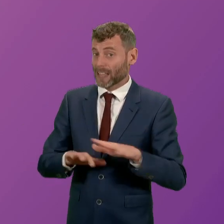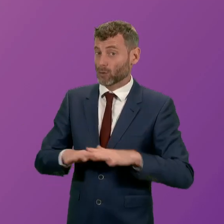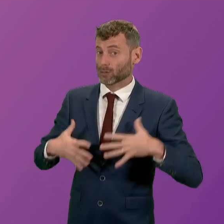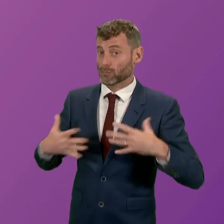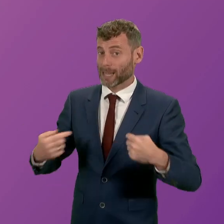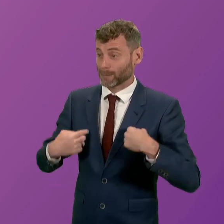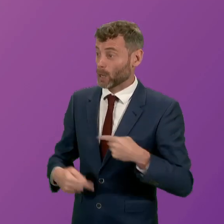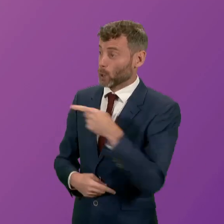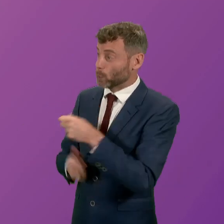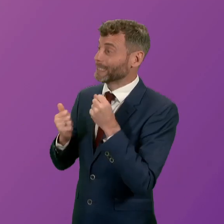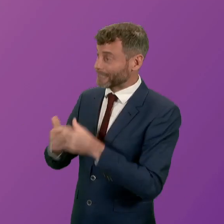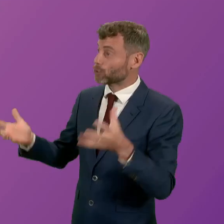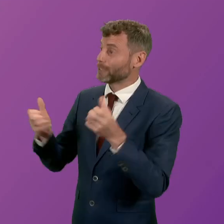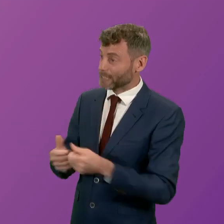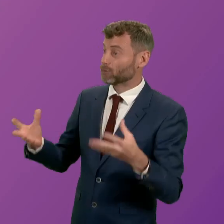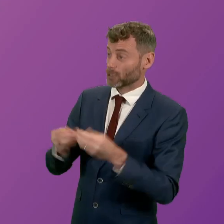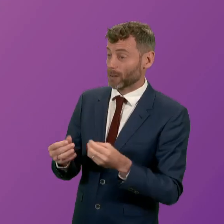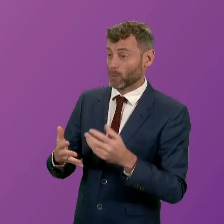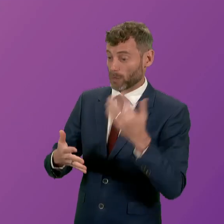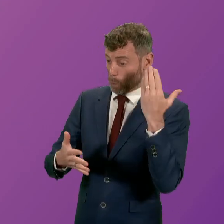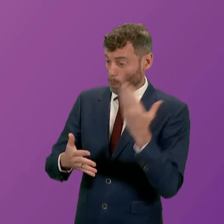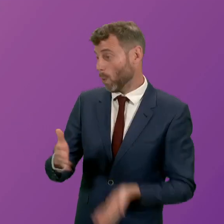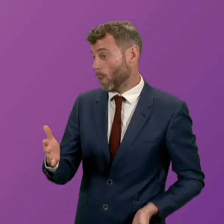Let us hear one another.